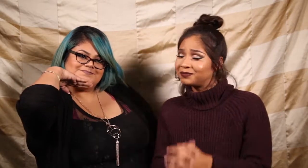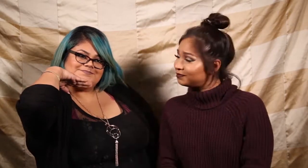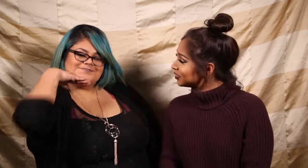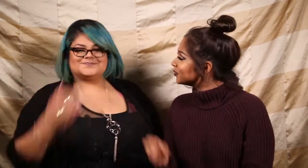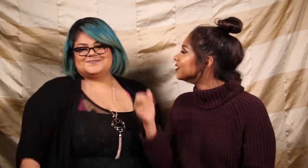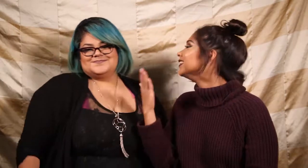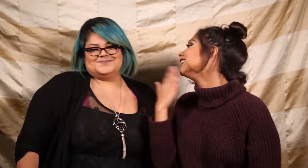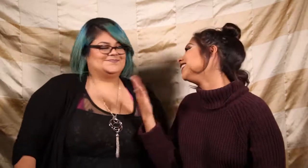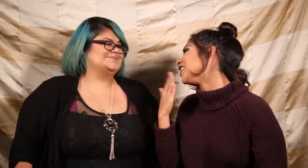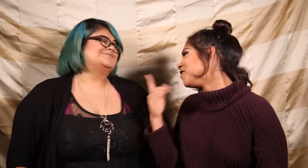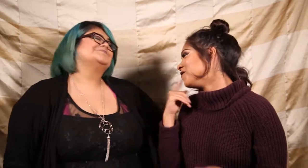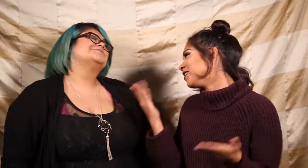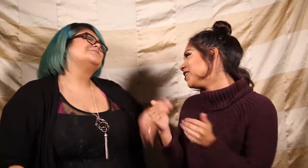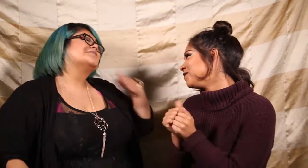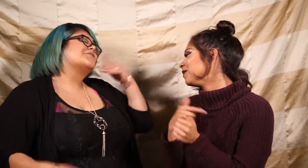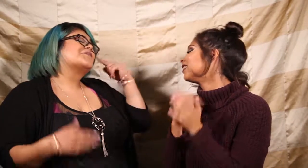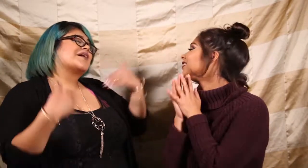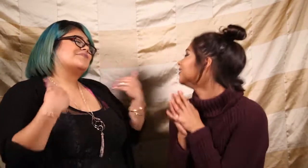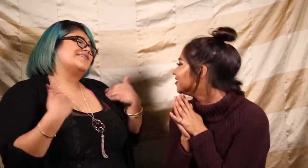Thank you for being here with me Thank you for having me again..